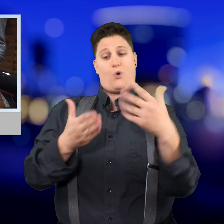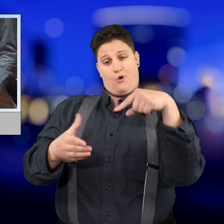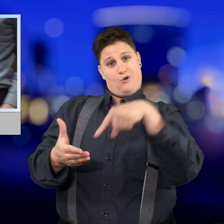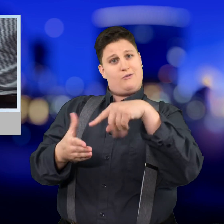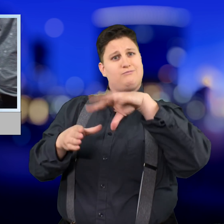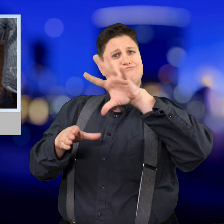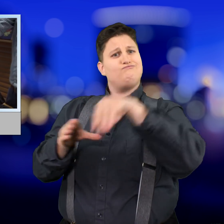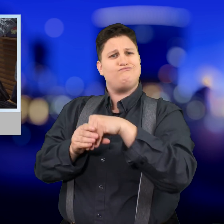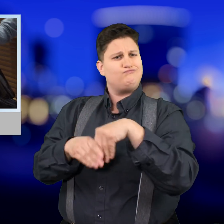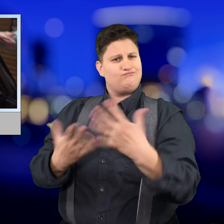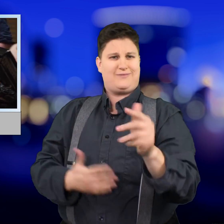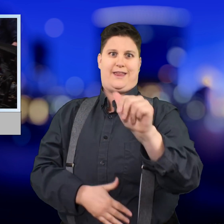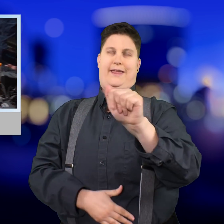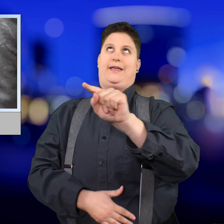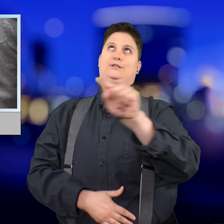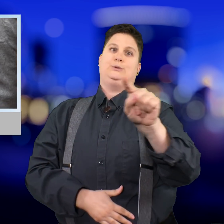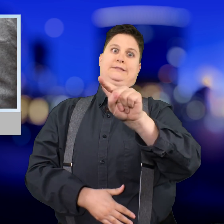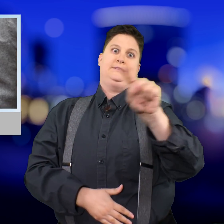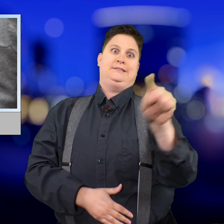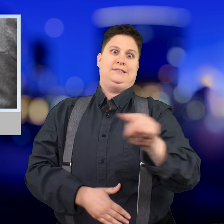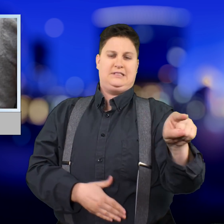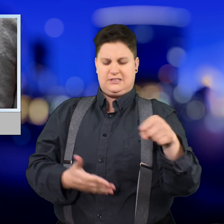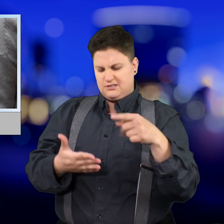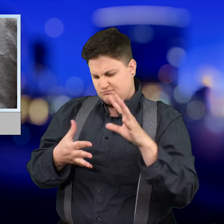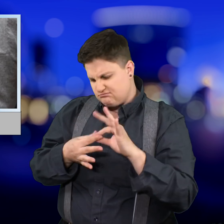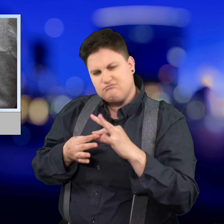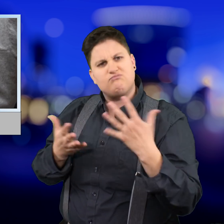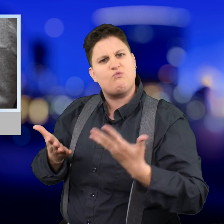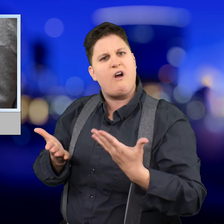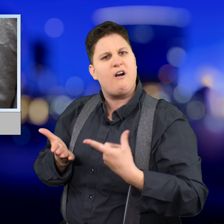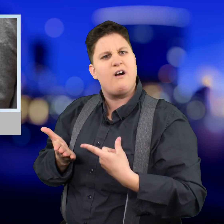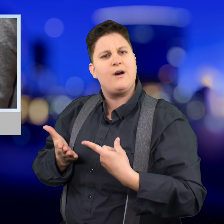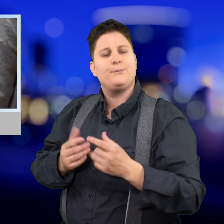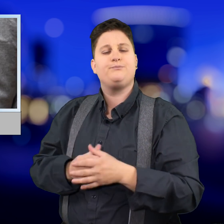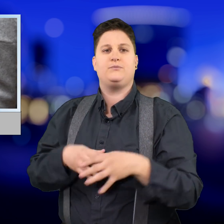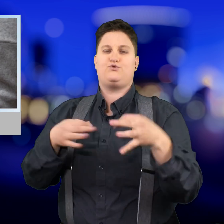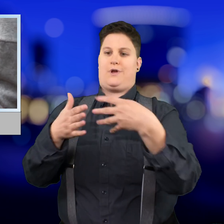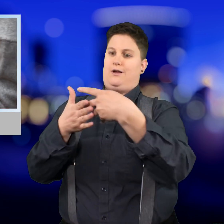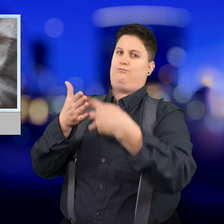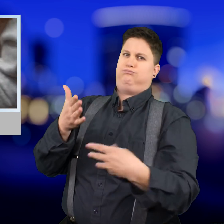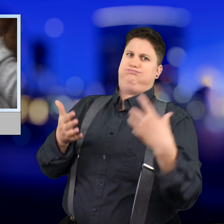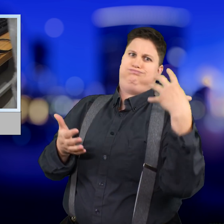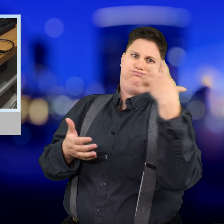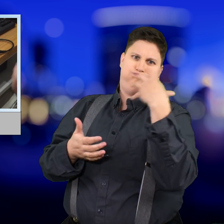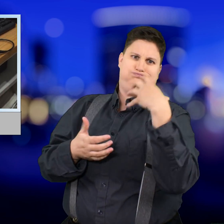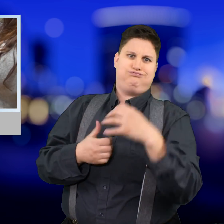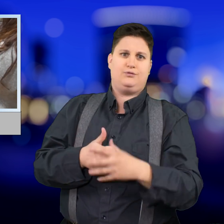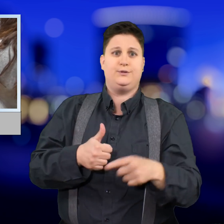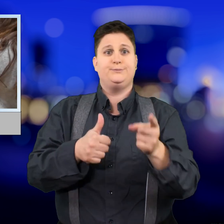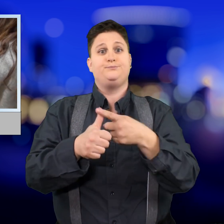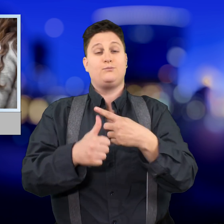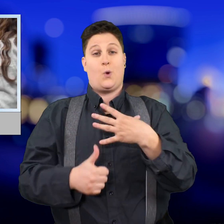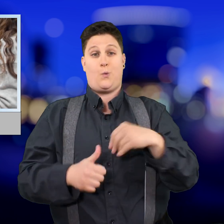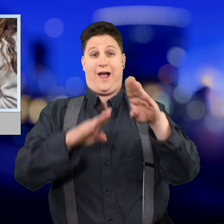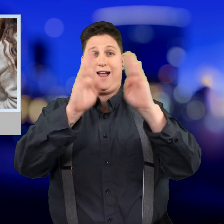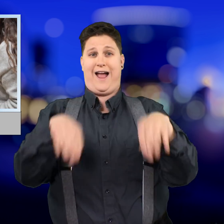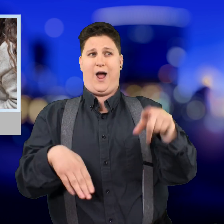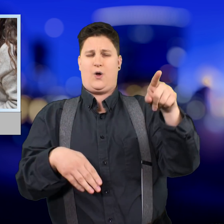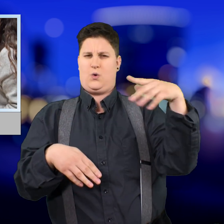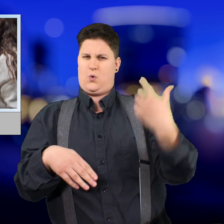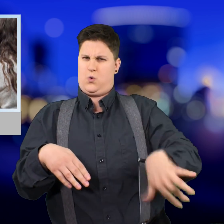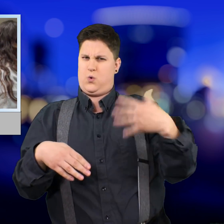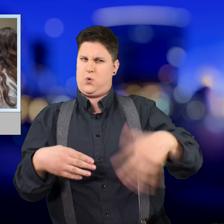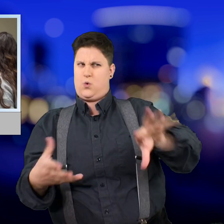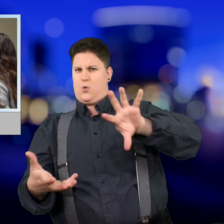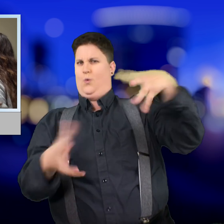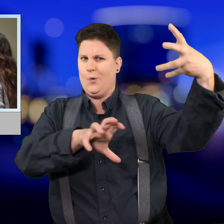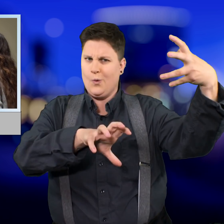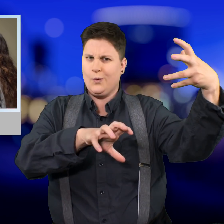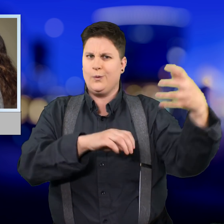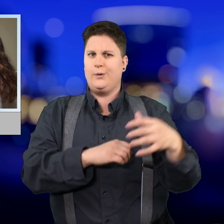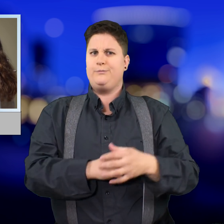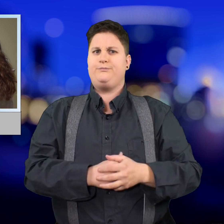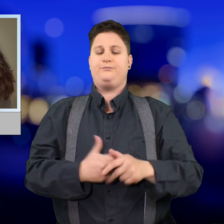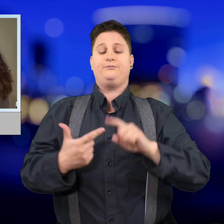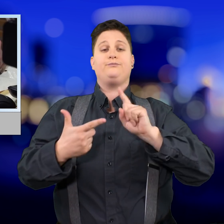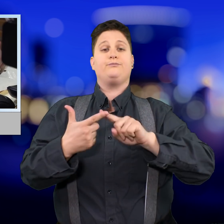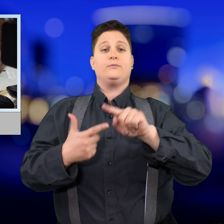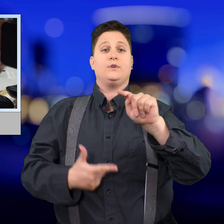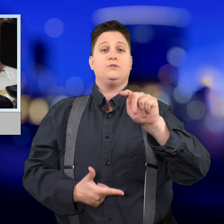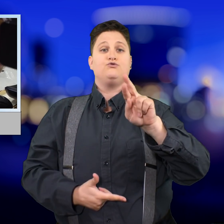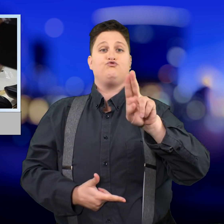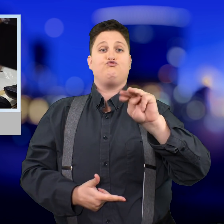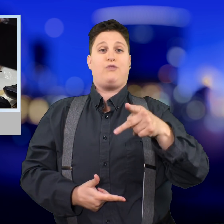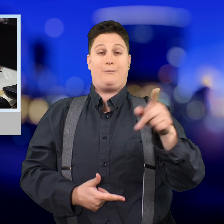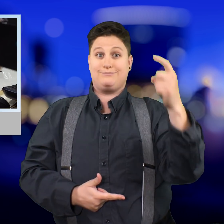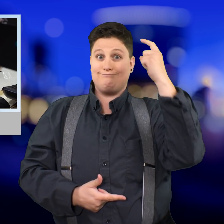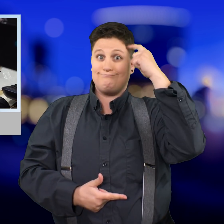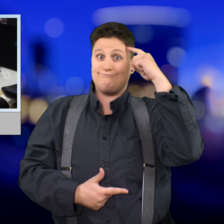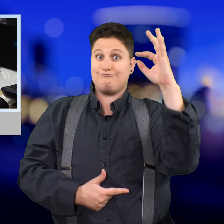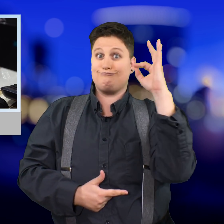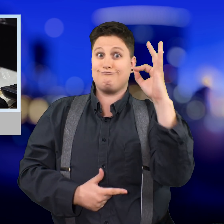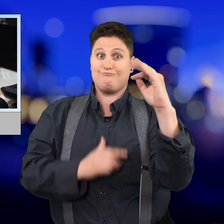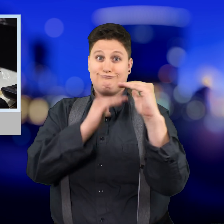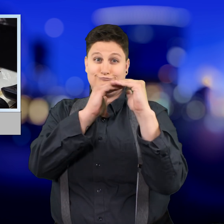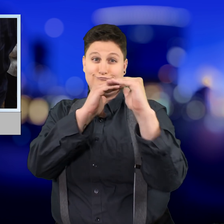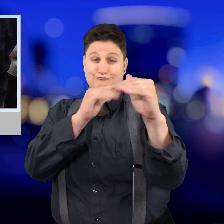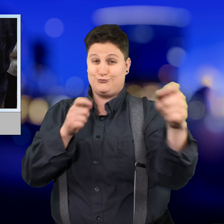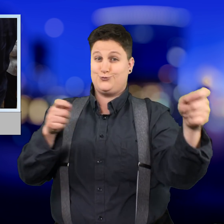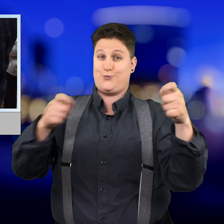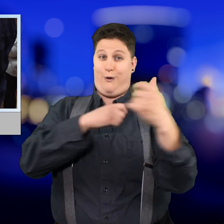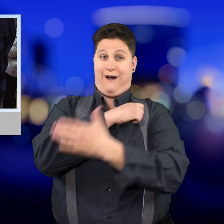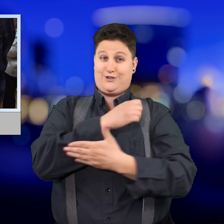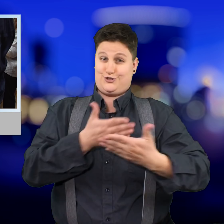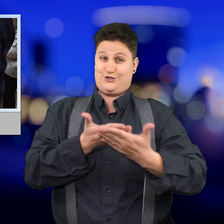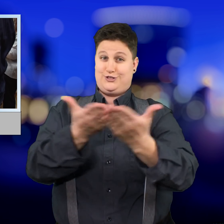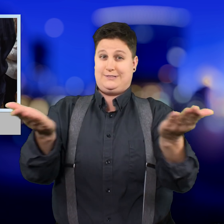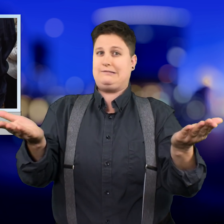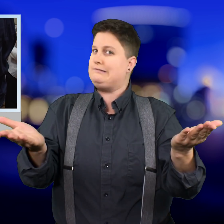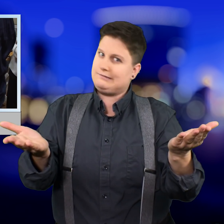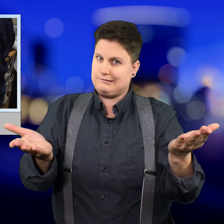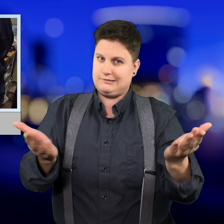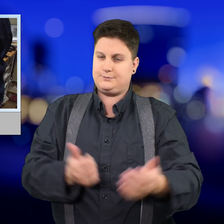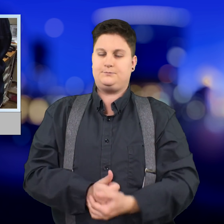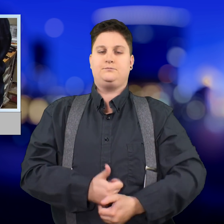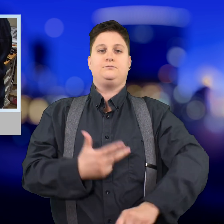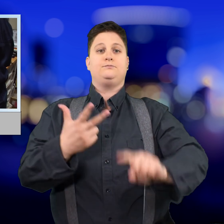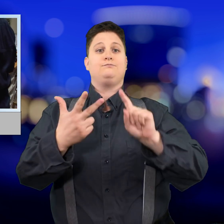The tell-all book claims there is chaos inside the White House, it claims Trump is mentally